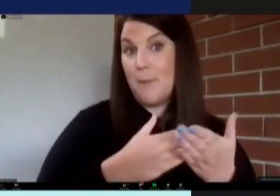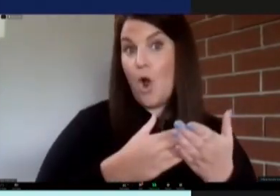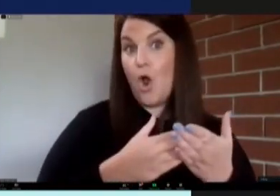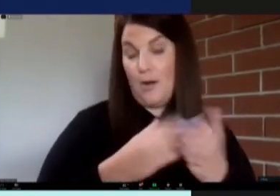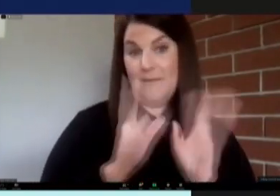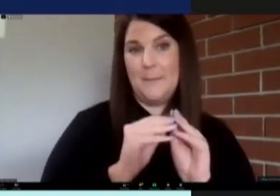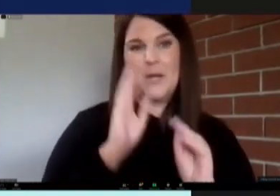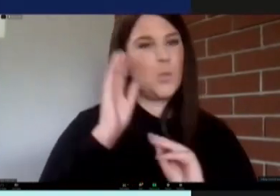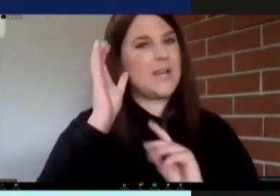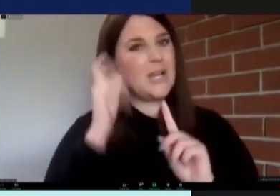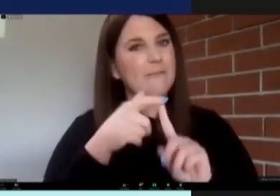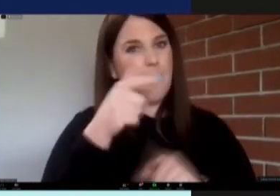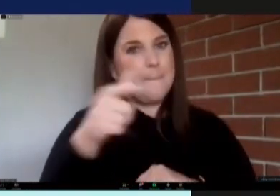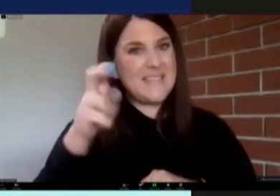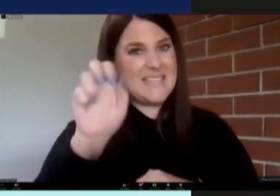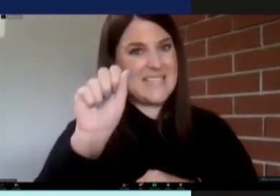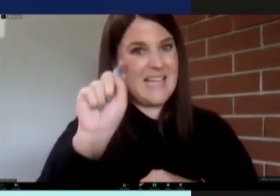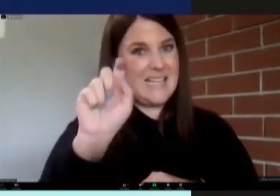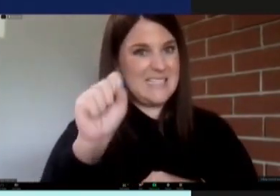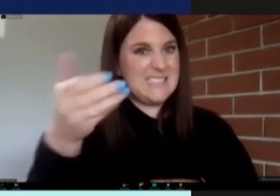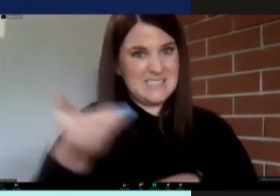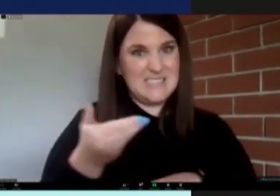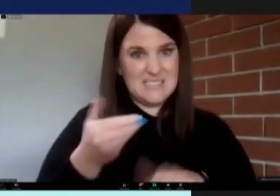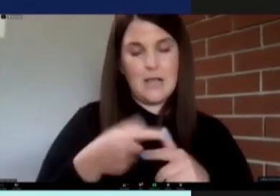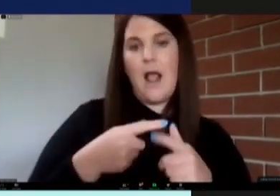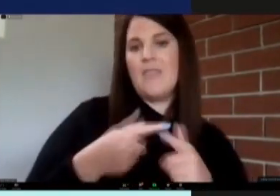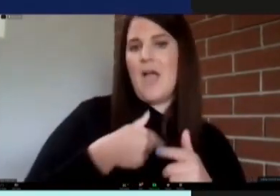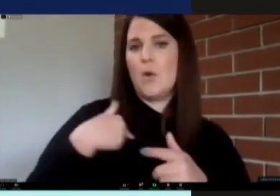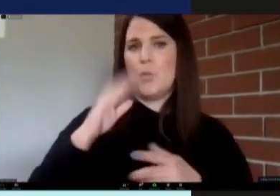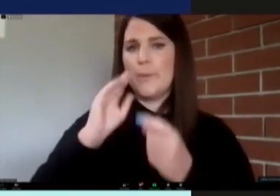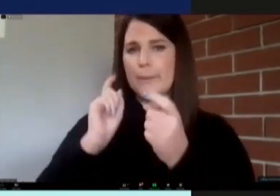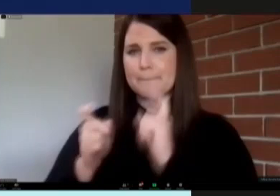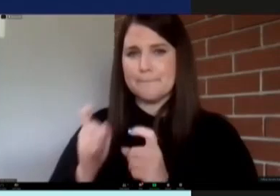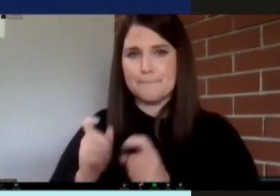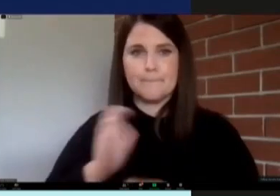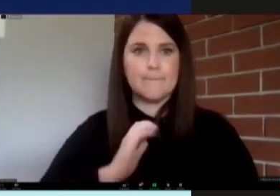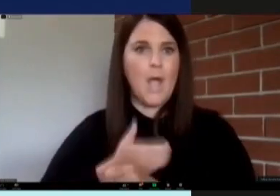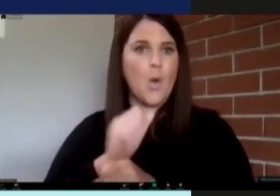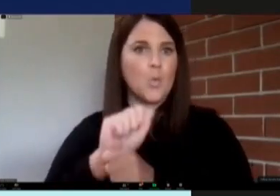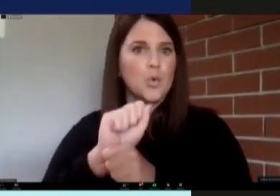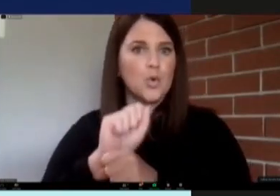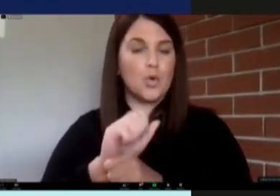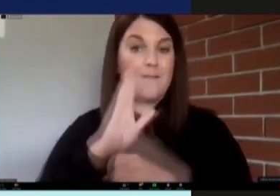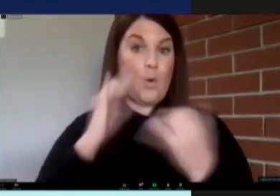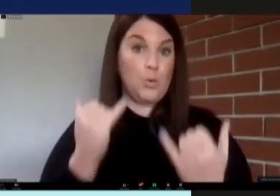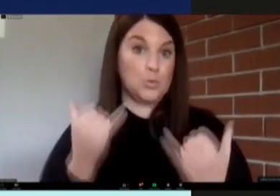They will provide some additional framing for our work for today's conversation as well as for moving forward.